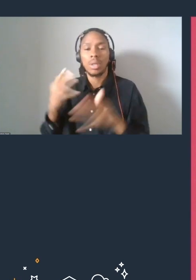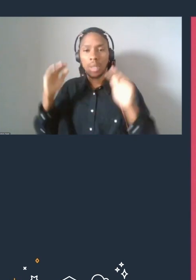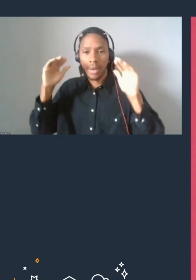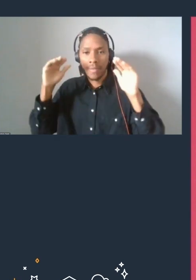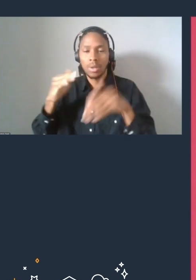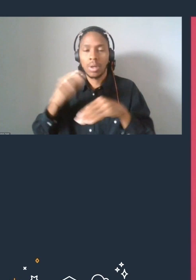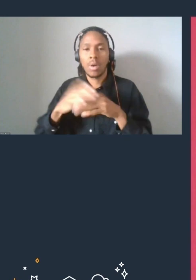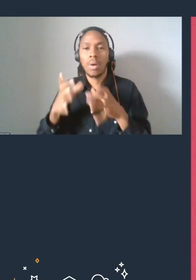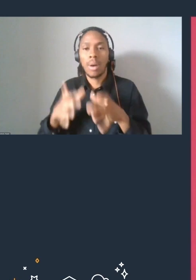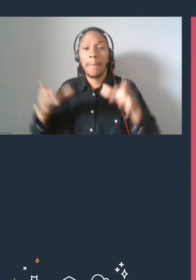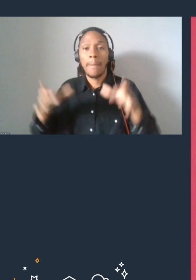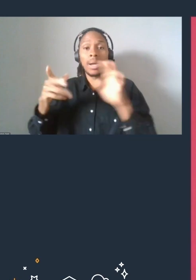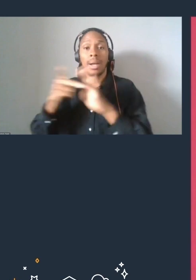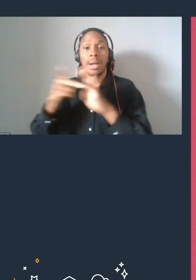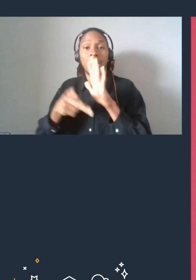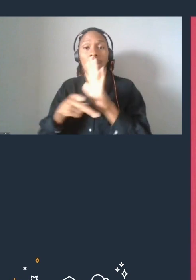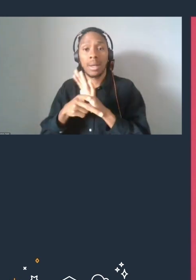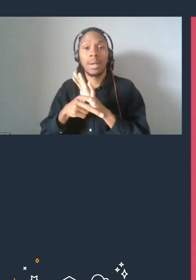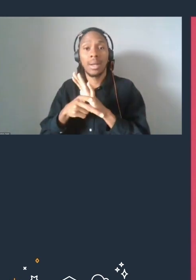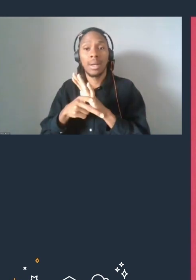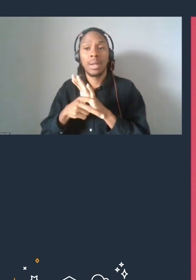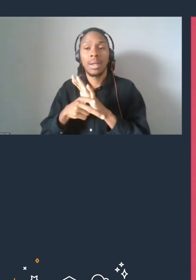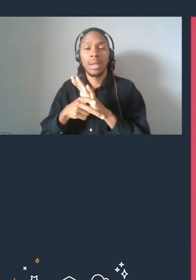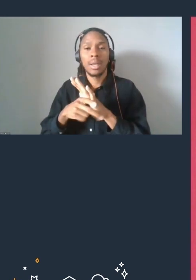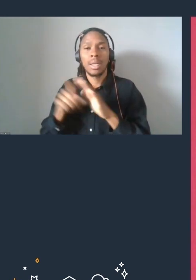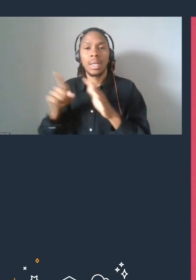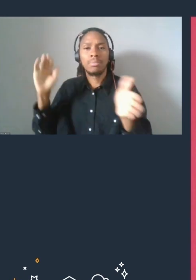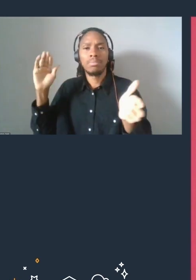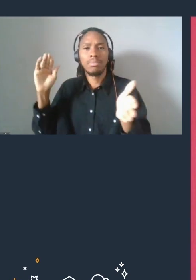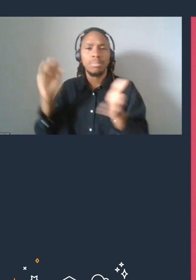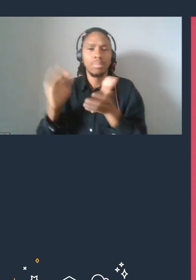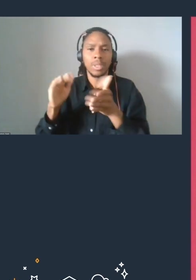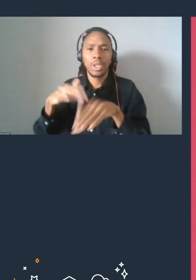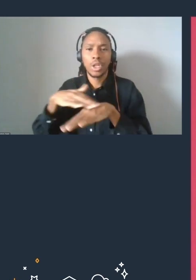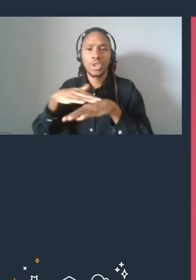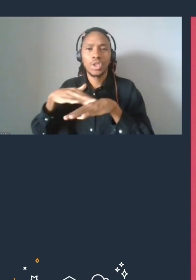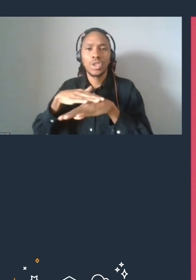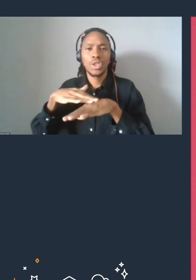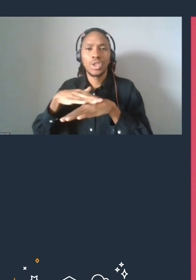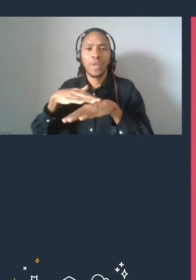it sort of shrinks the surface area that you need to look at to know that you did it right.